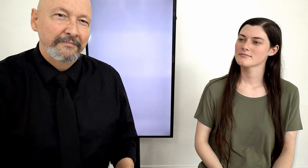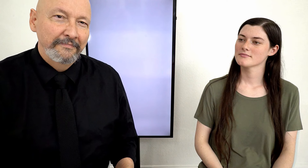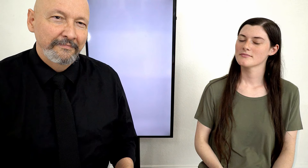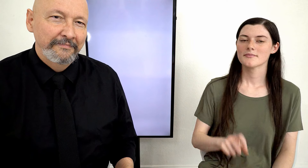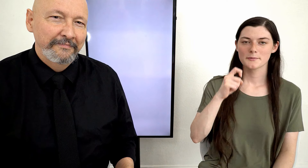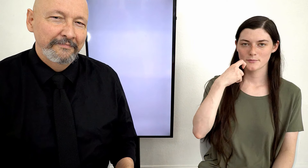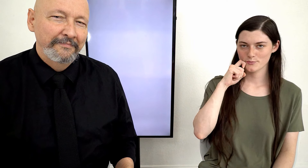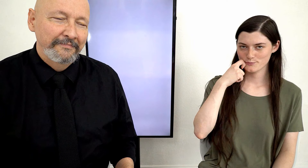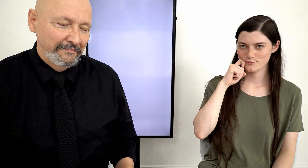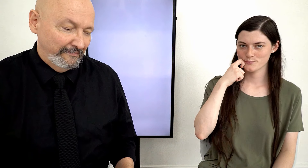Apple